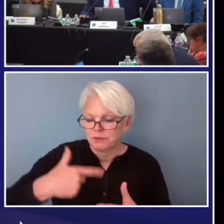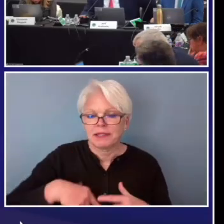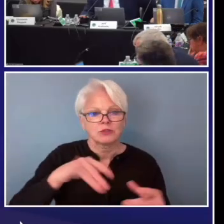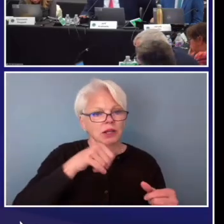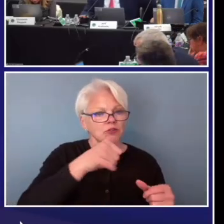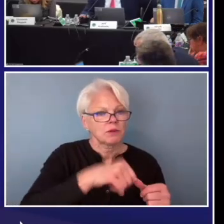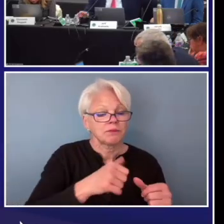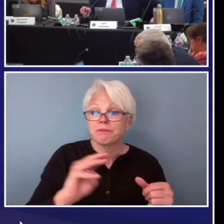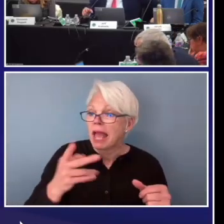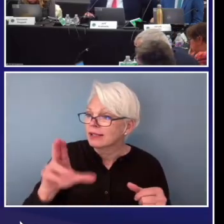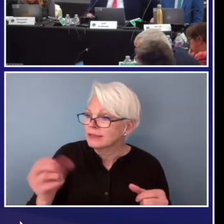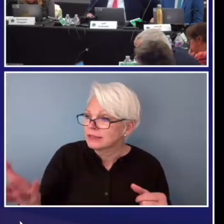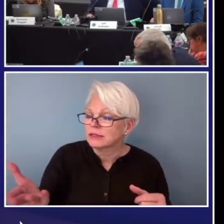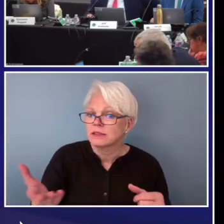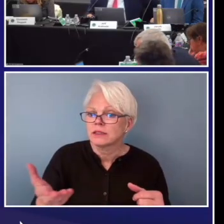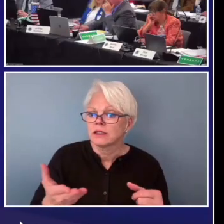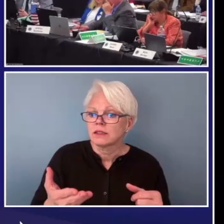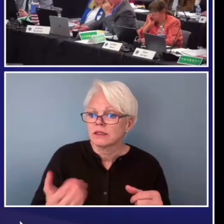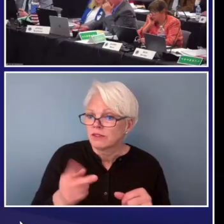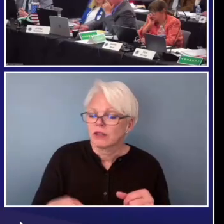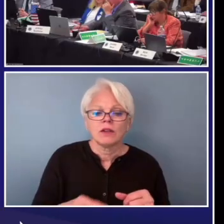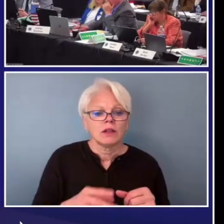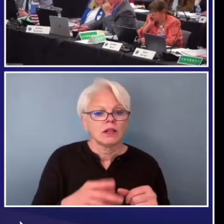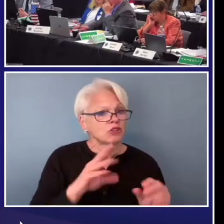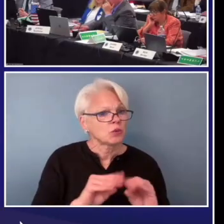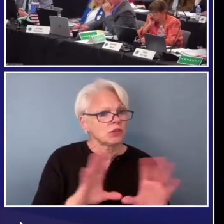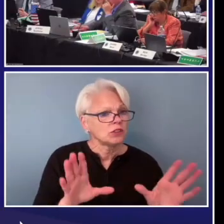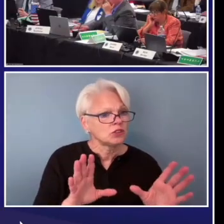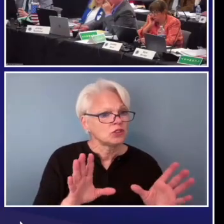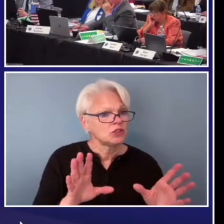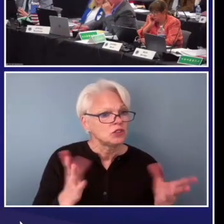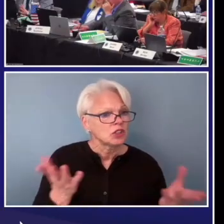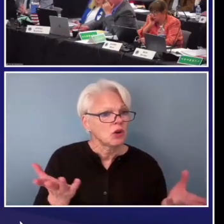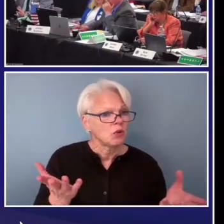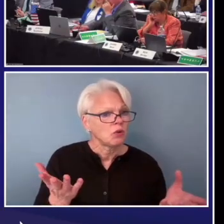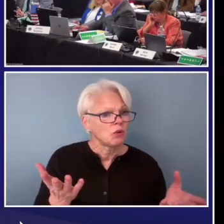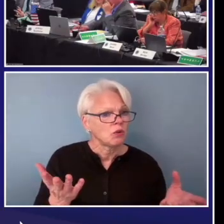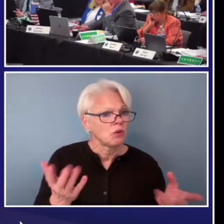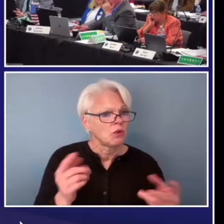Yeah, so just, again, to clarify, are they, are they tackling 2 different things or